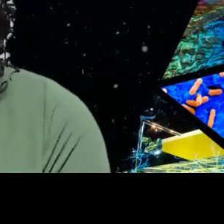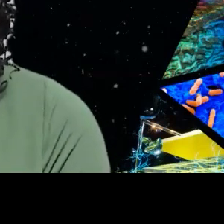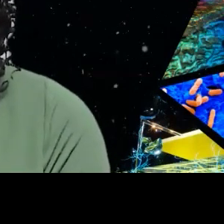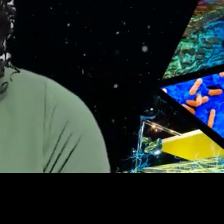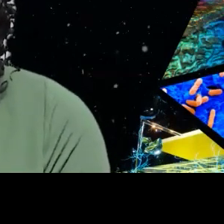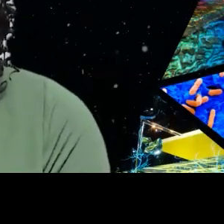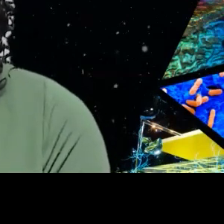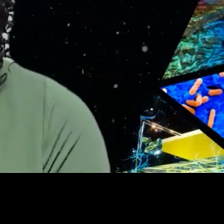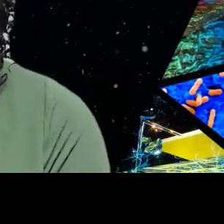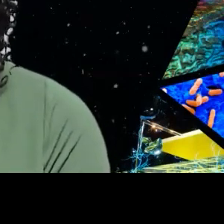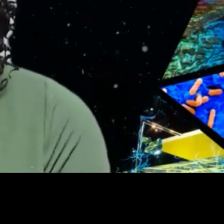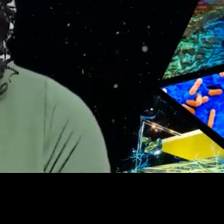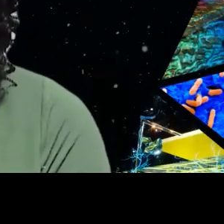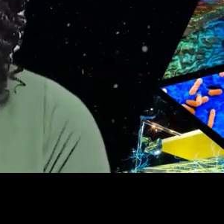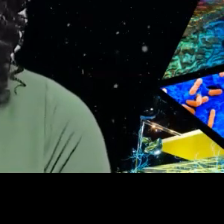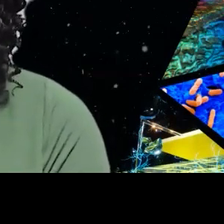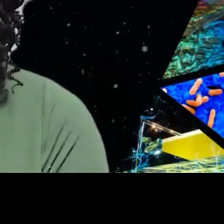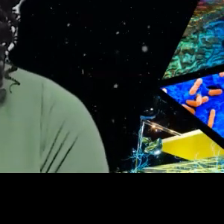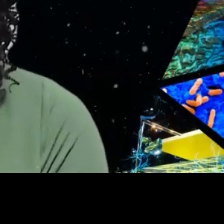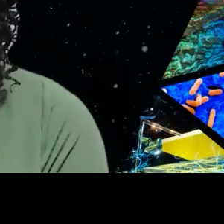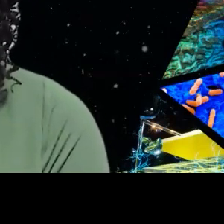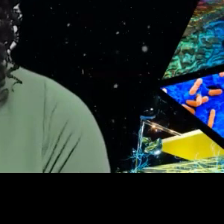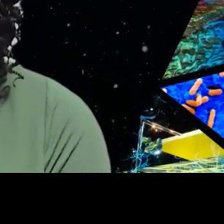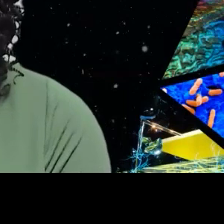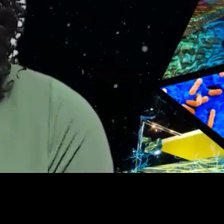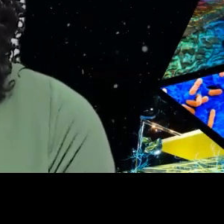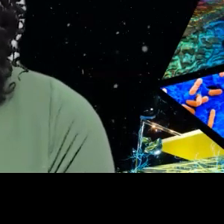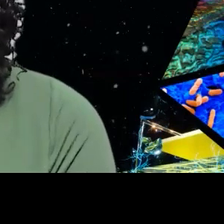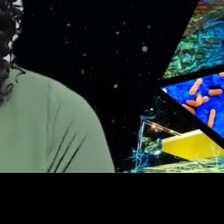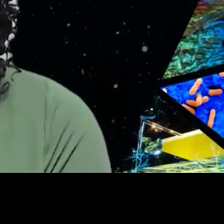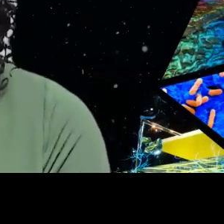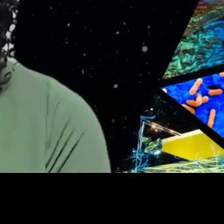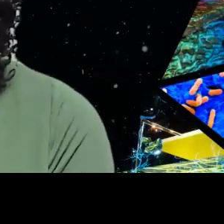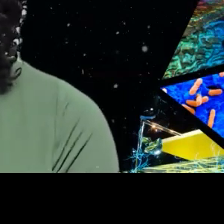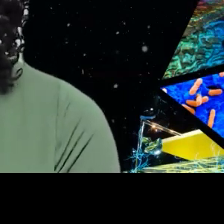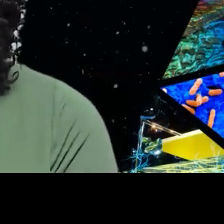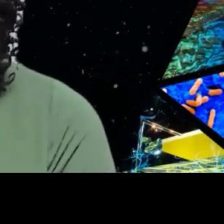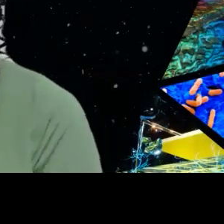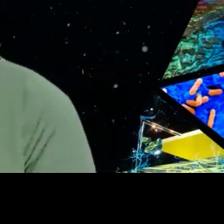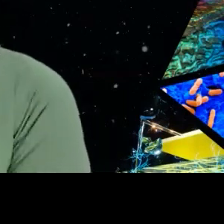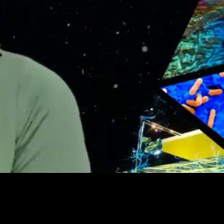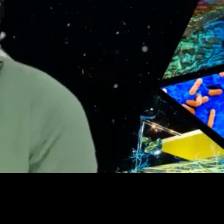which will cover the programs in the Mathematical and Physical Sciences Directorate. This session will be presented by Matthew Douglass.